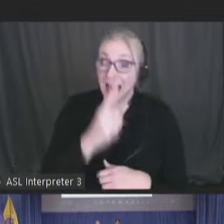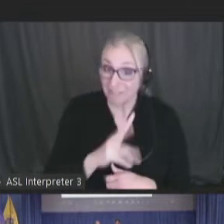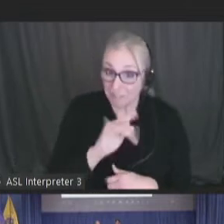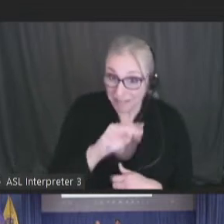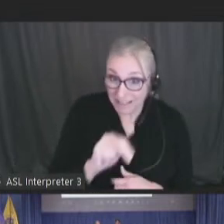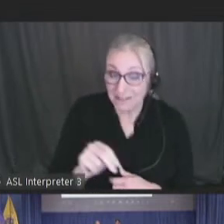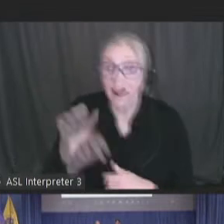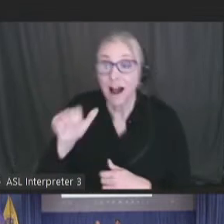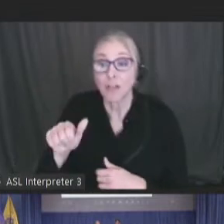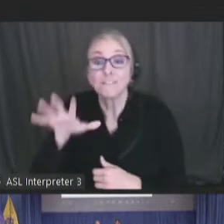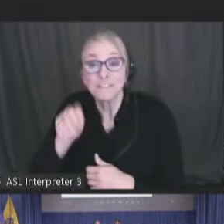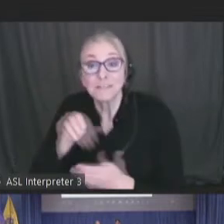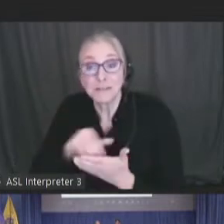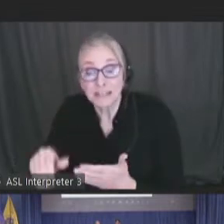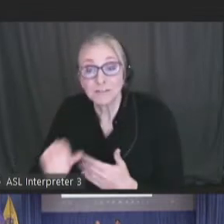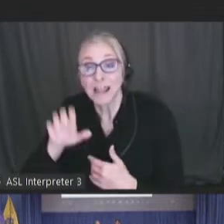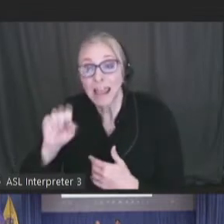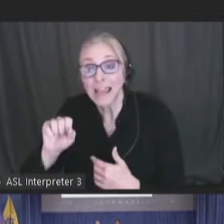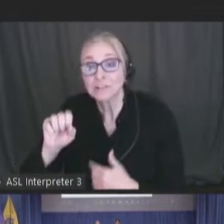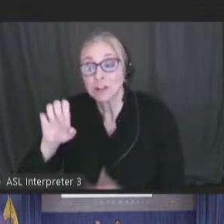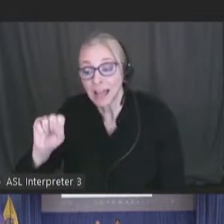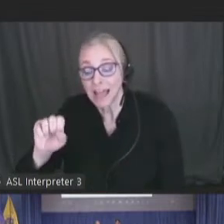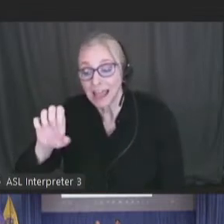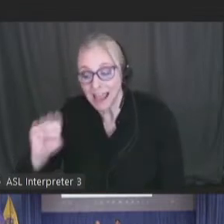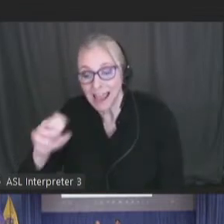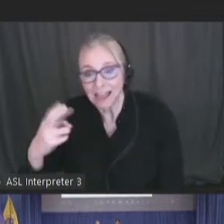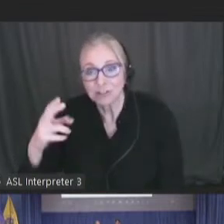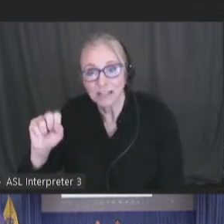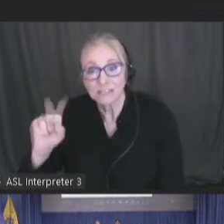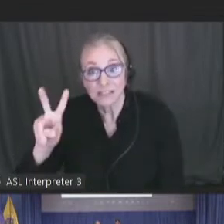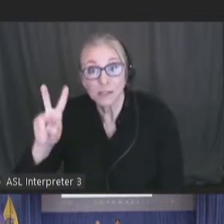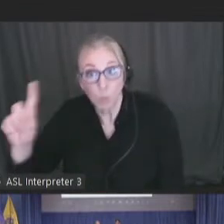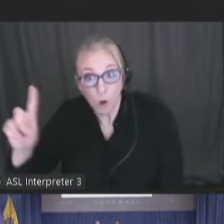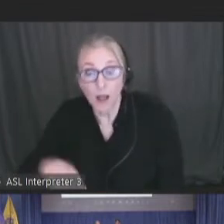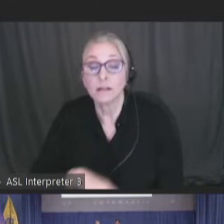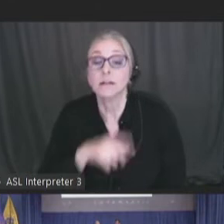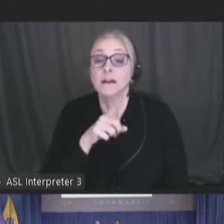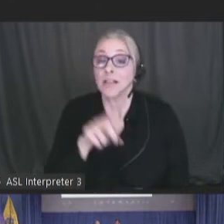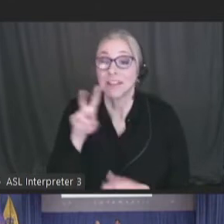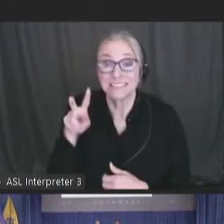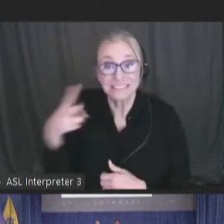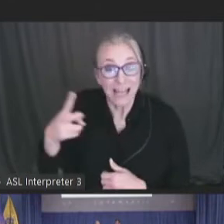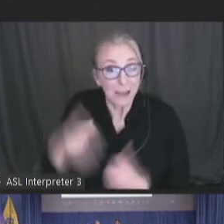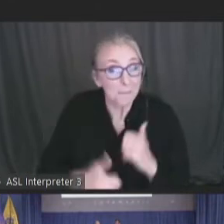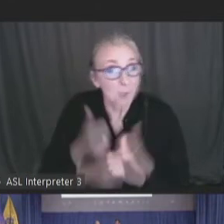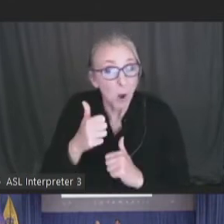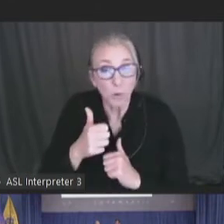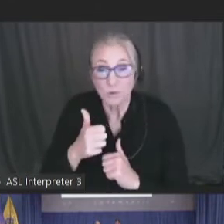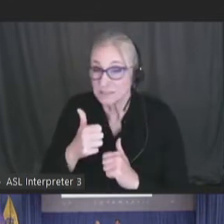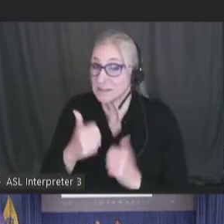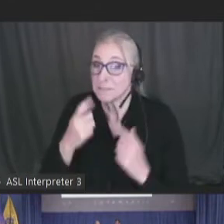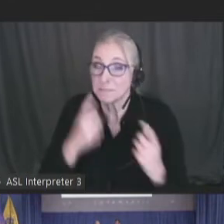herpes caused by HSV-1, placing genital herpes as the second most prevalent sexually transmitted